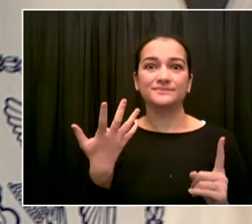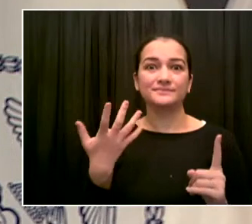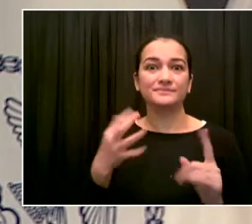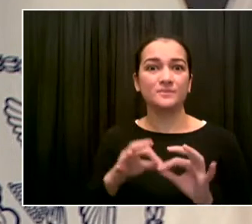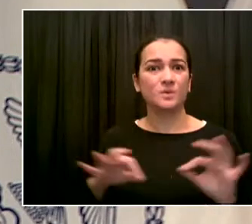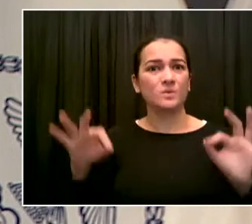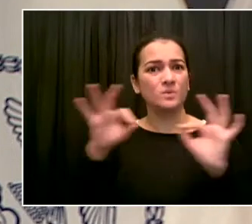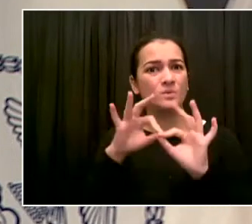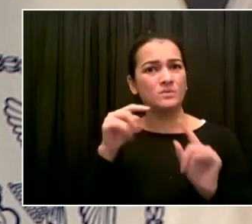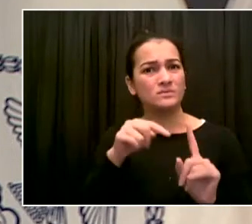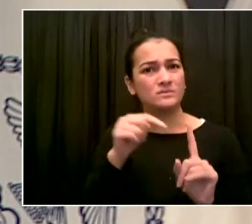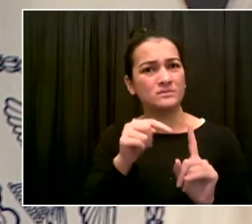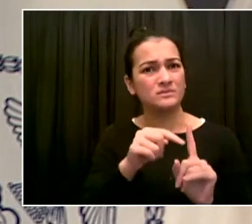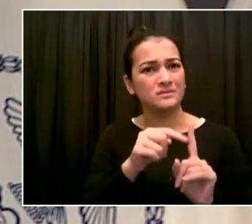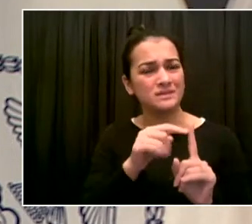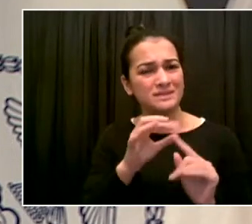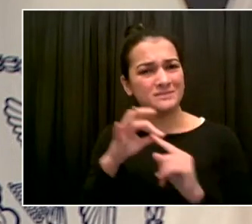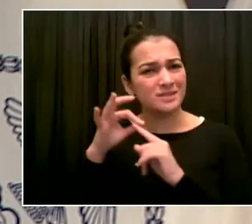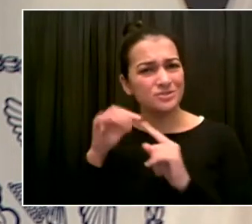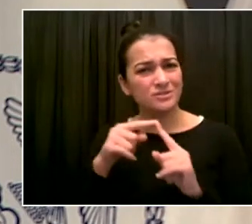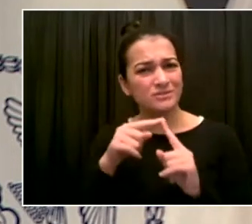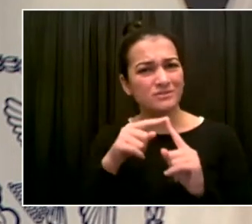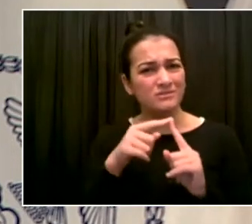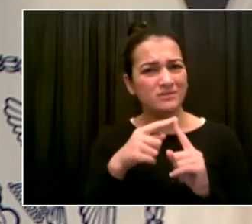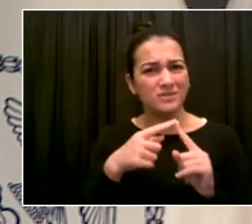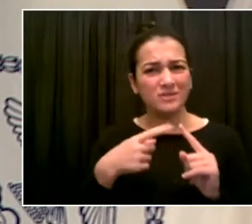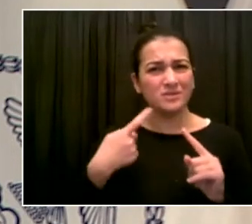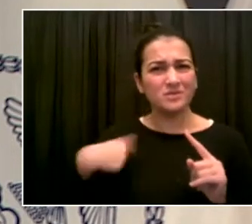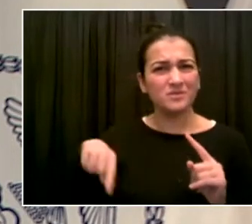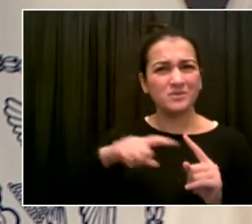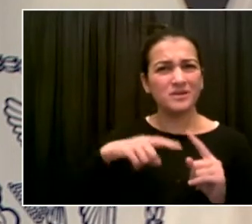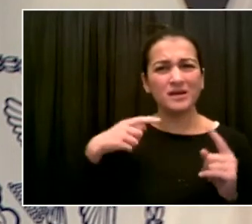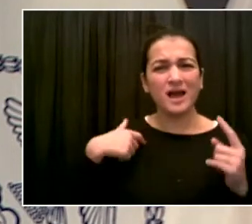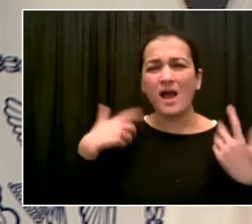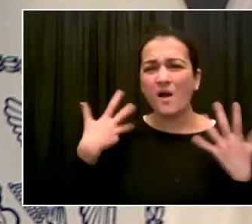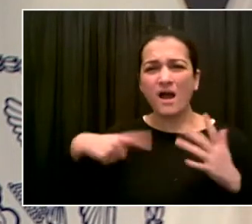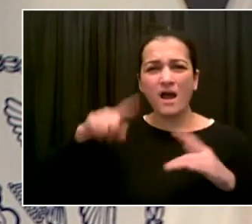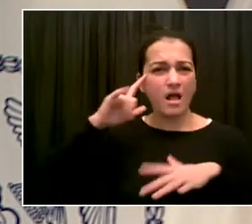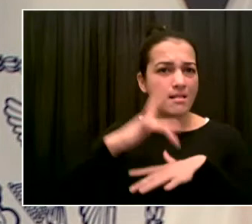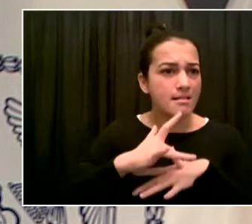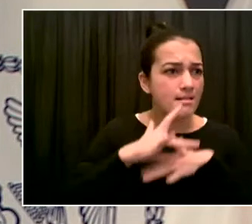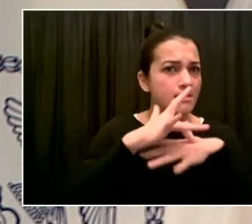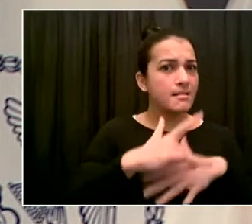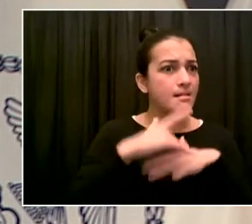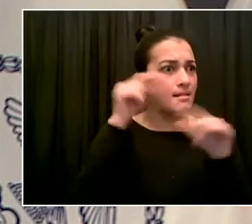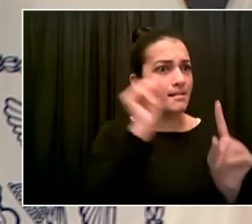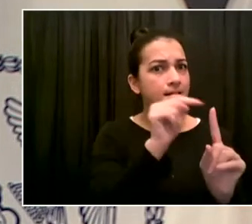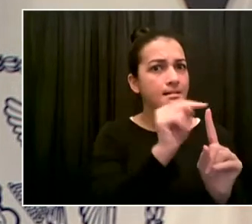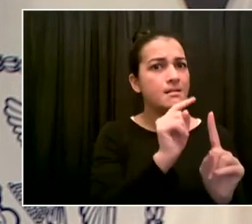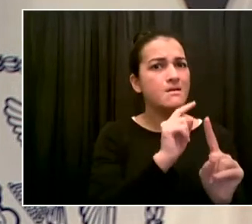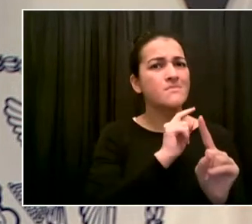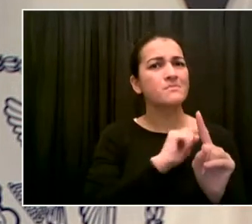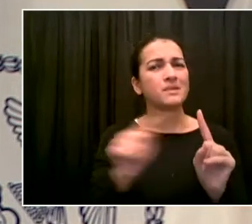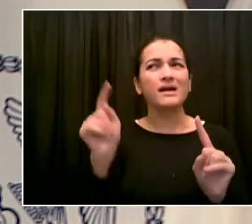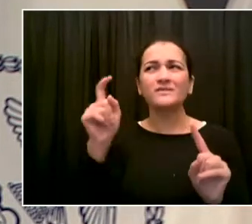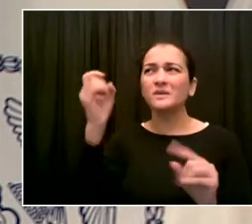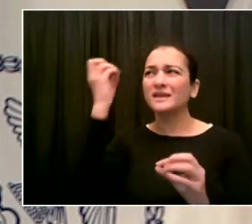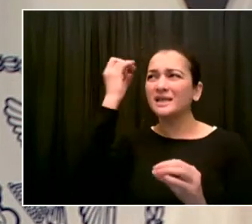ONLY ONE PLACE SO I THINK IT'S A PAICRTULAR -- I DN'OT TNHIKE W SHOULD LOOK AT THINGS NARROWLY.